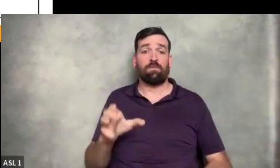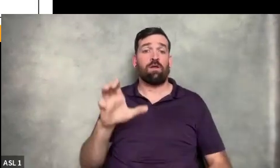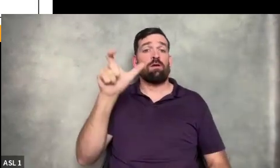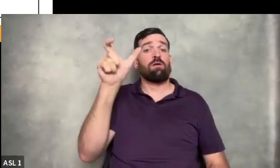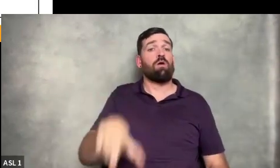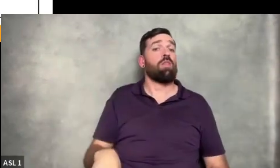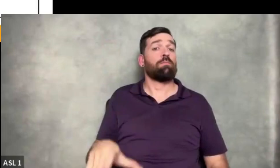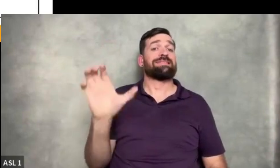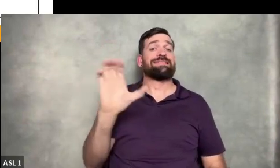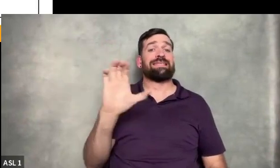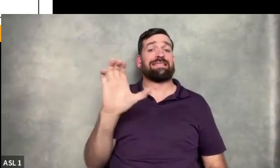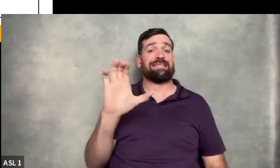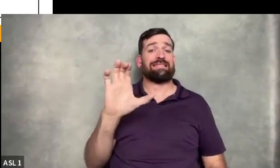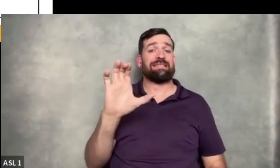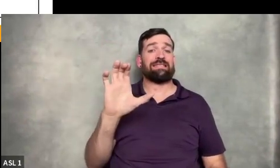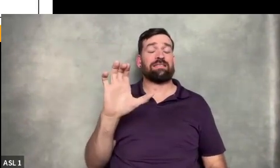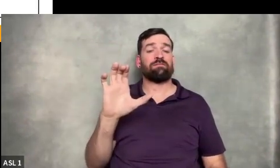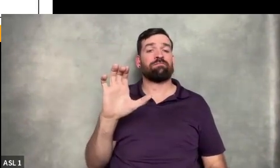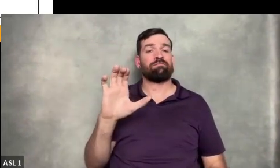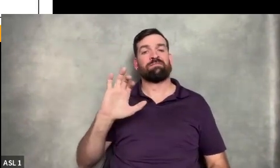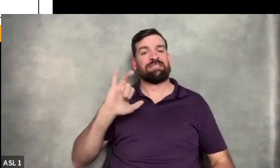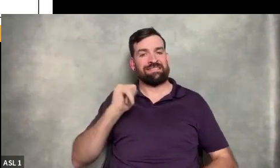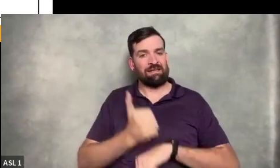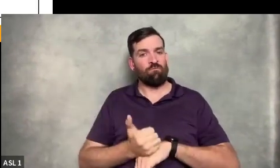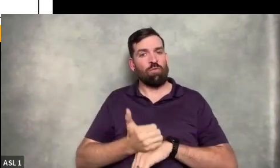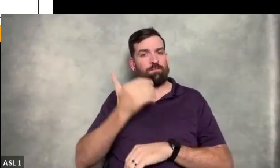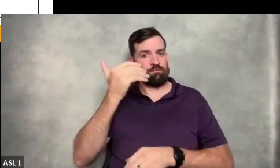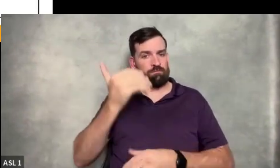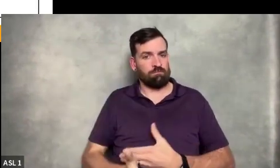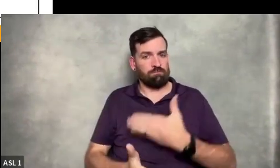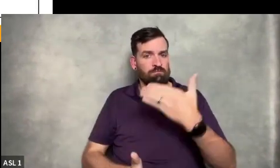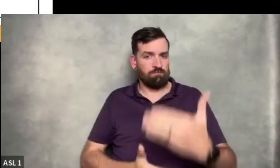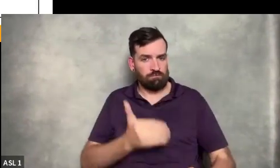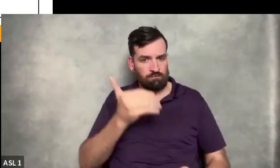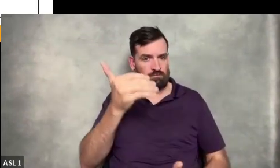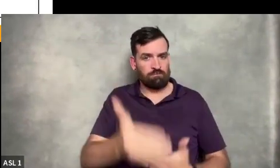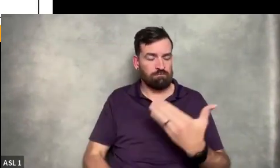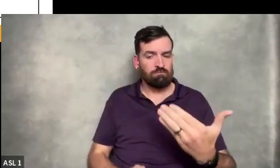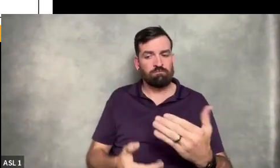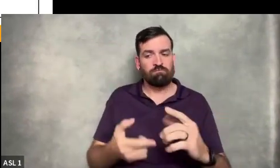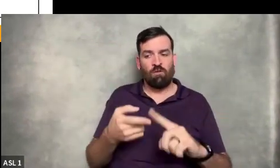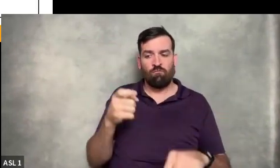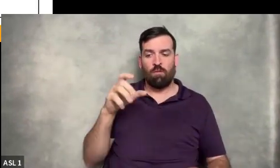you're setting forth the action steps to be taken by the state unit on aging to remedy